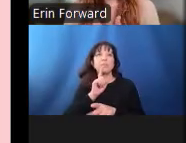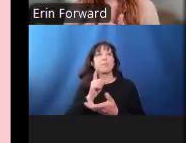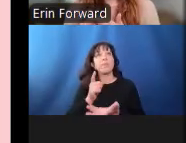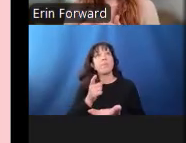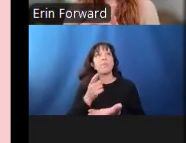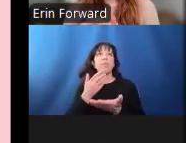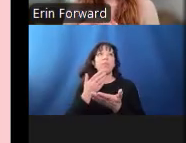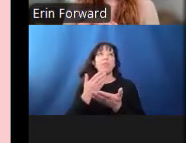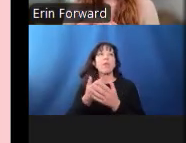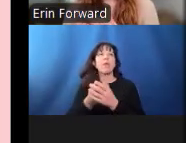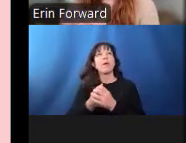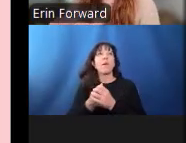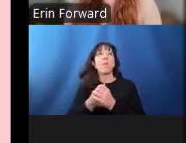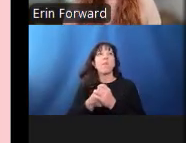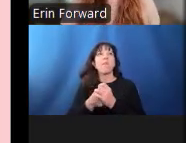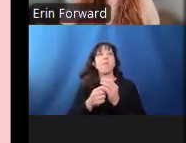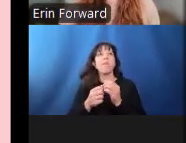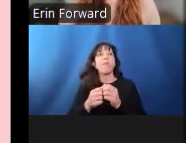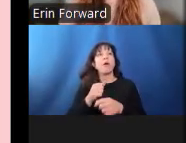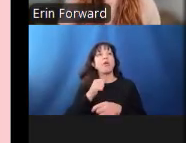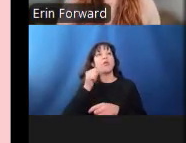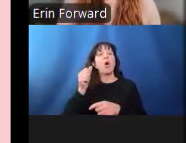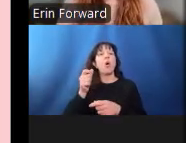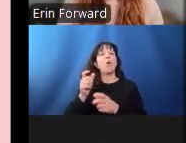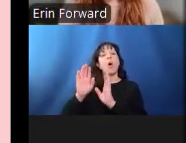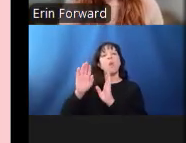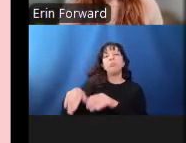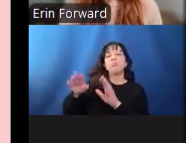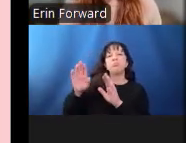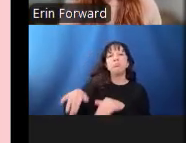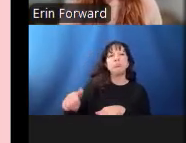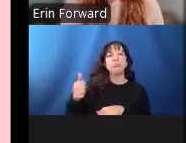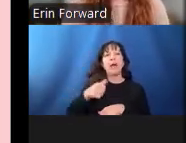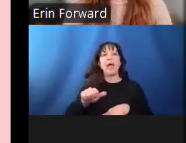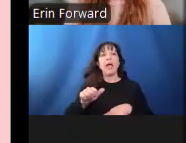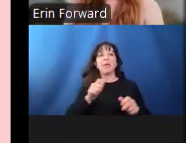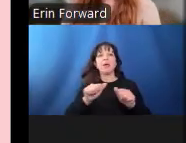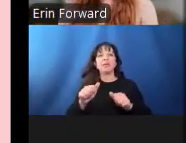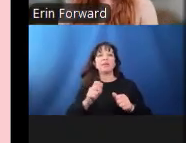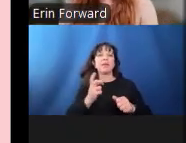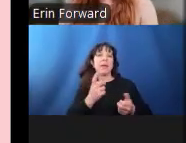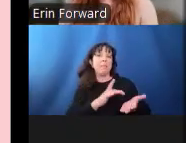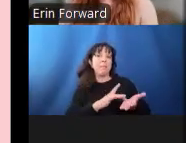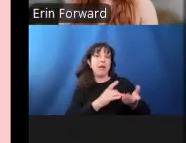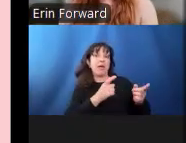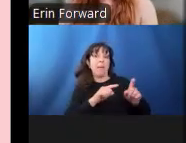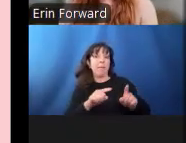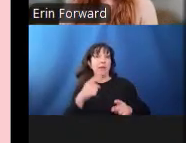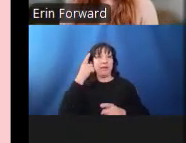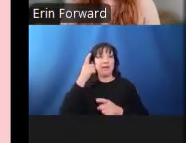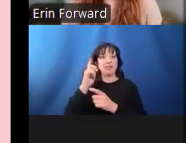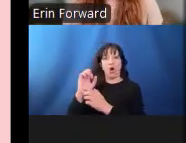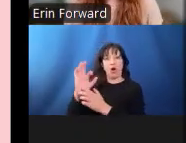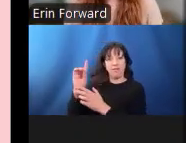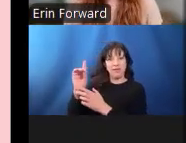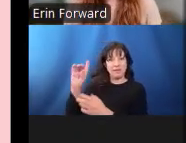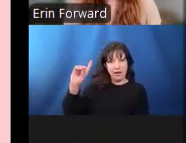not dismiss any possibility of something medical going on just because they have an ARPA diagnosis, and sometimes it